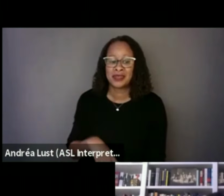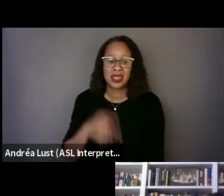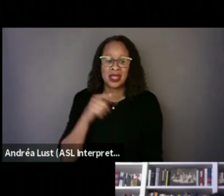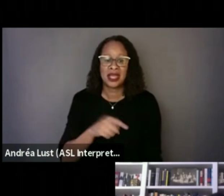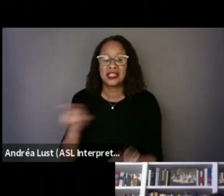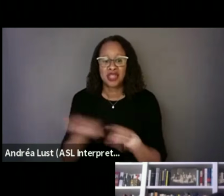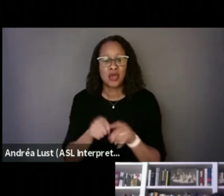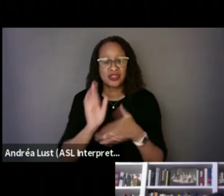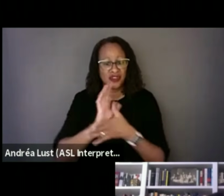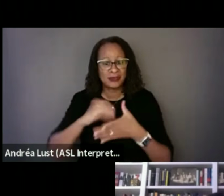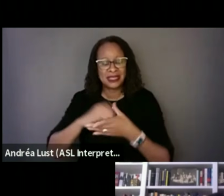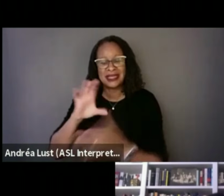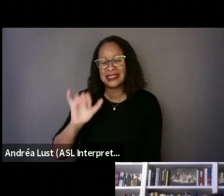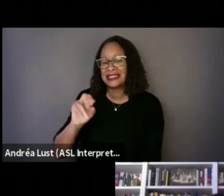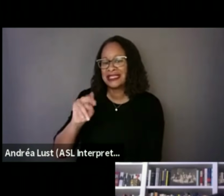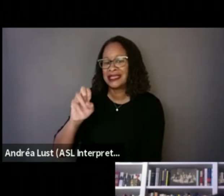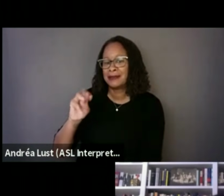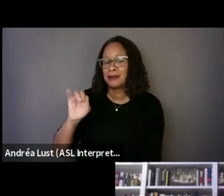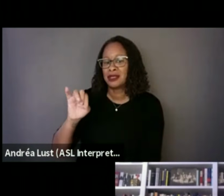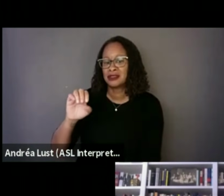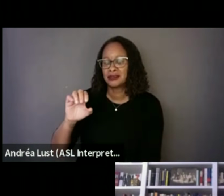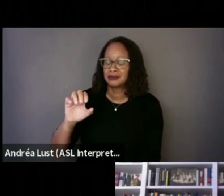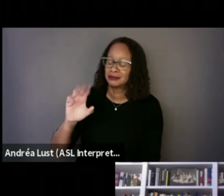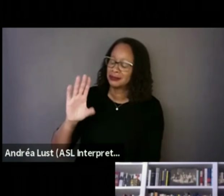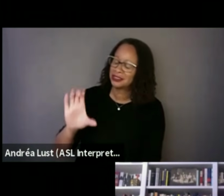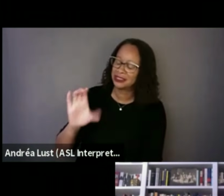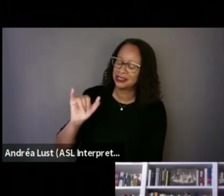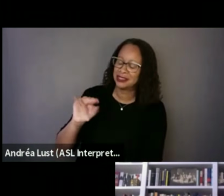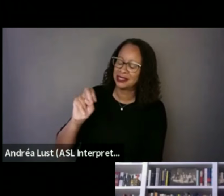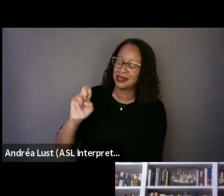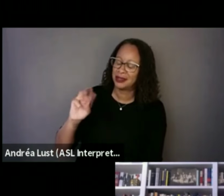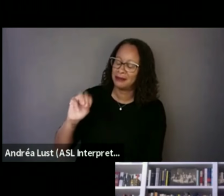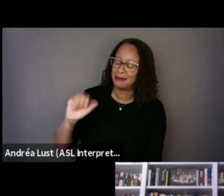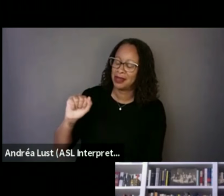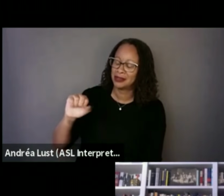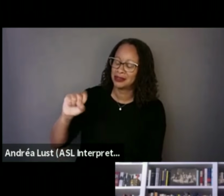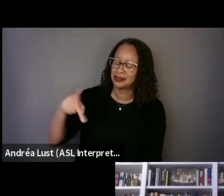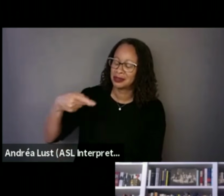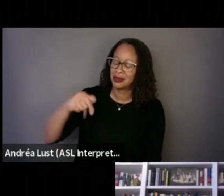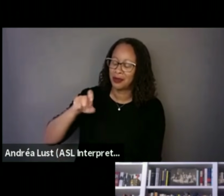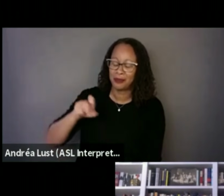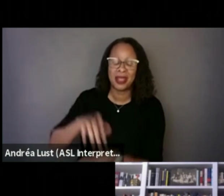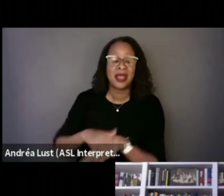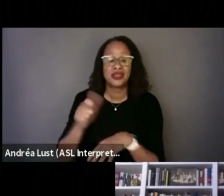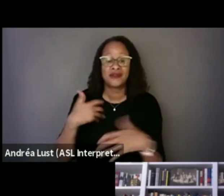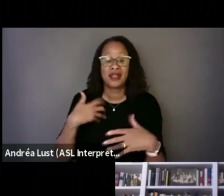It's also filmed beautifully, and they spend a lot of time on the craft of it as well.